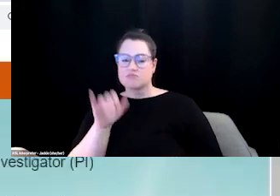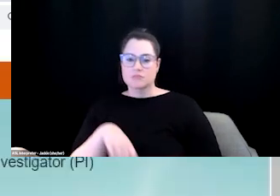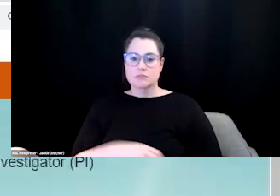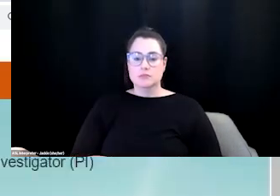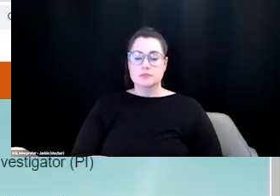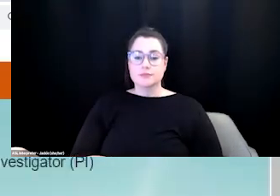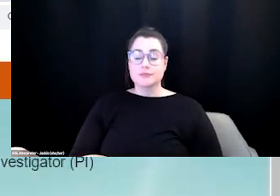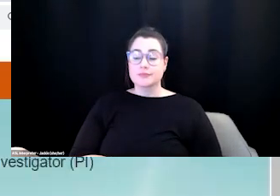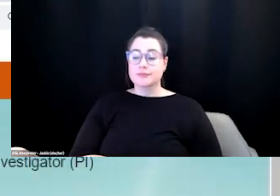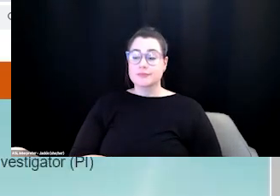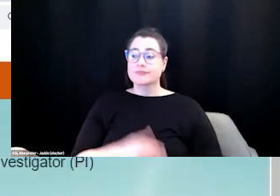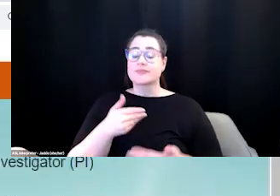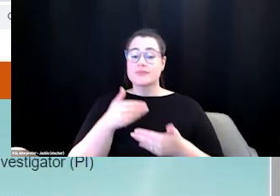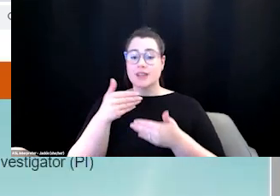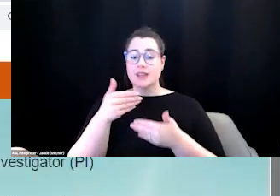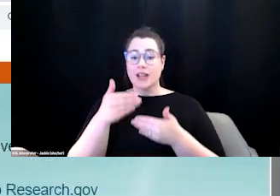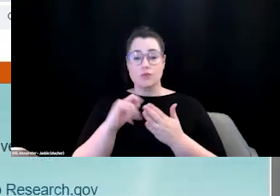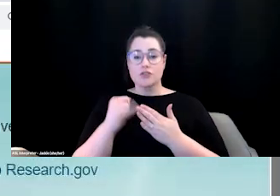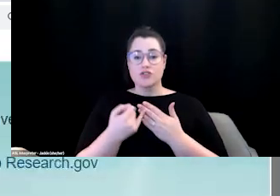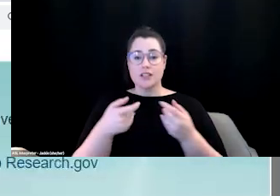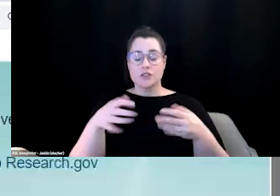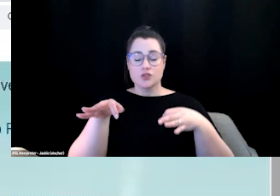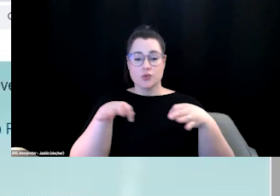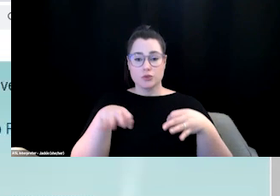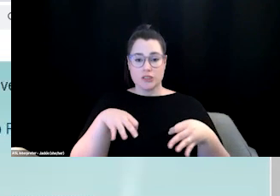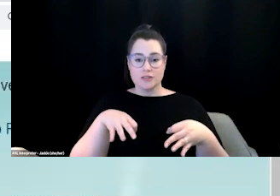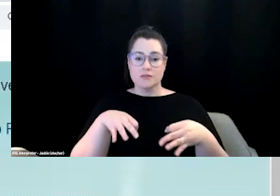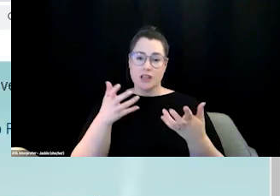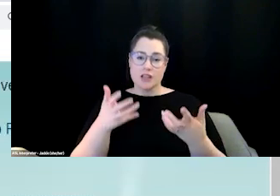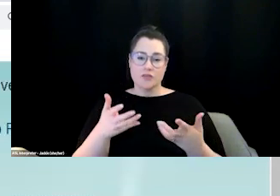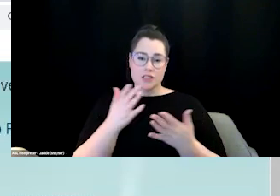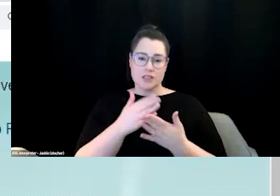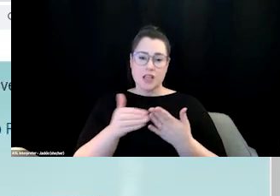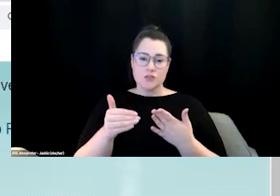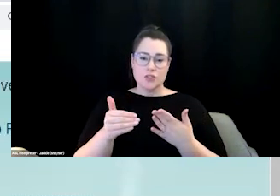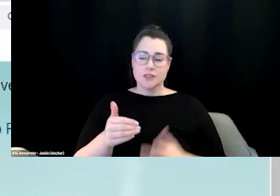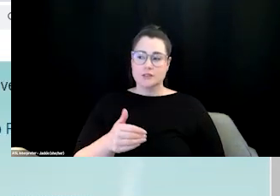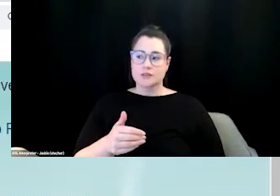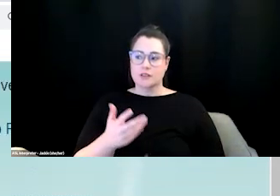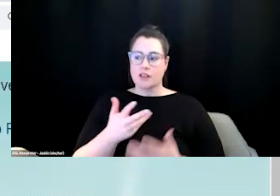because it's a pretty heavy section with a lot of compliance checks.